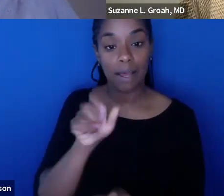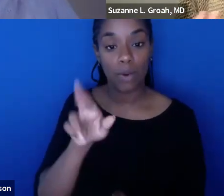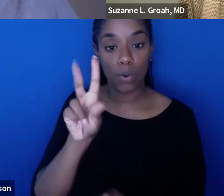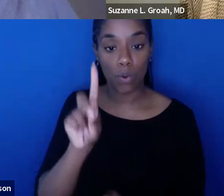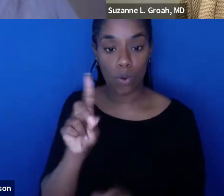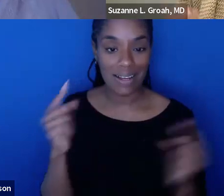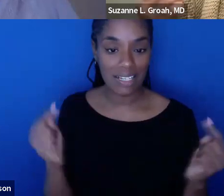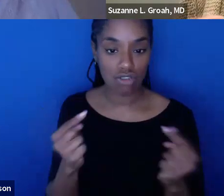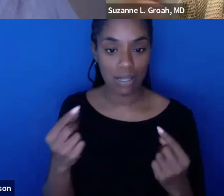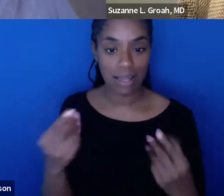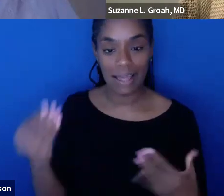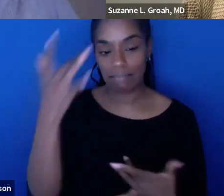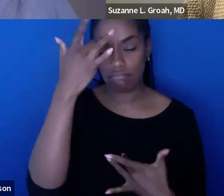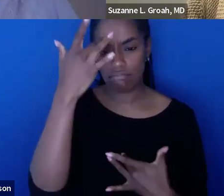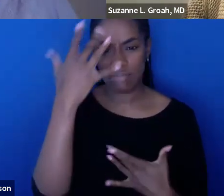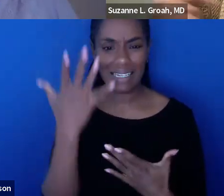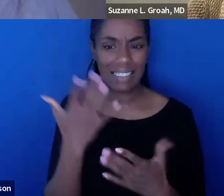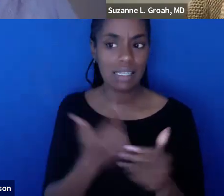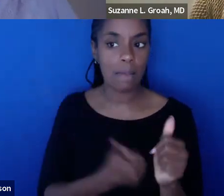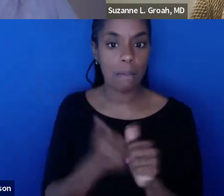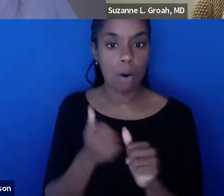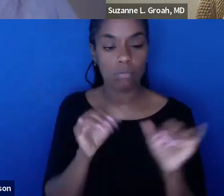And it's arguably the most common cause of going to the doctor.